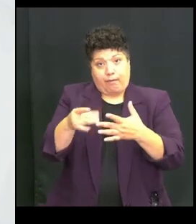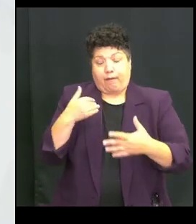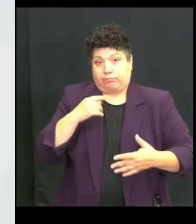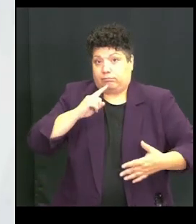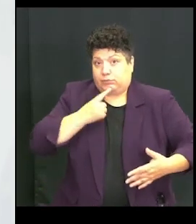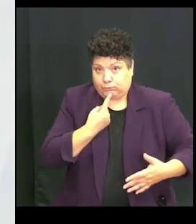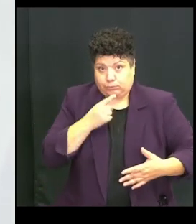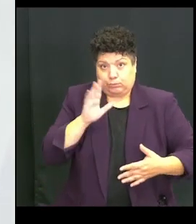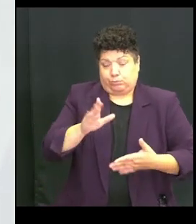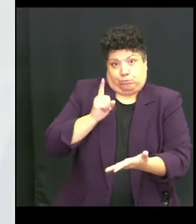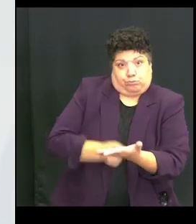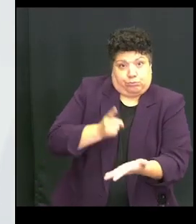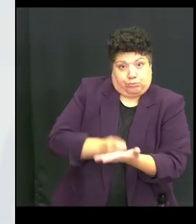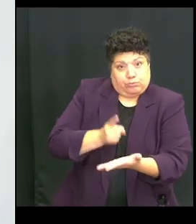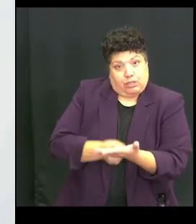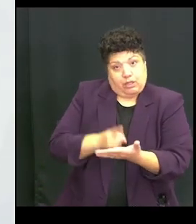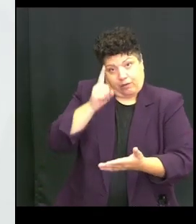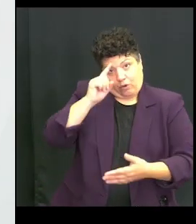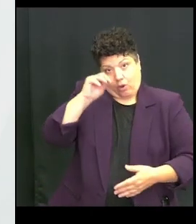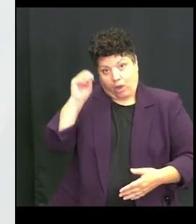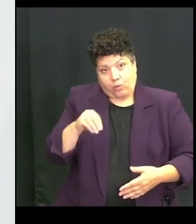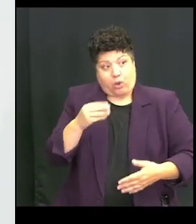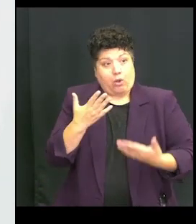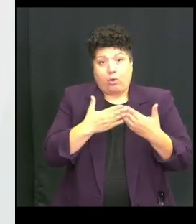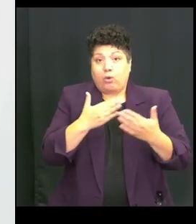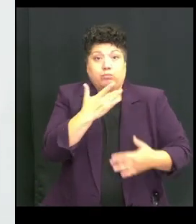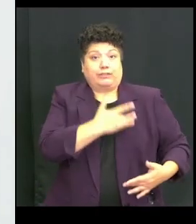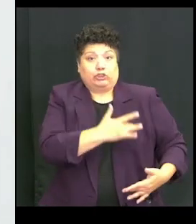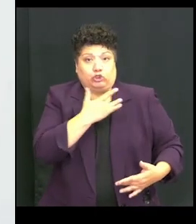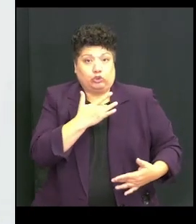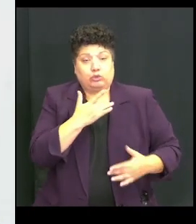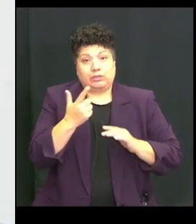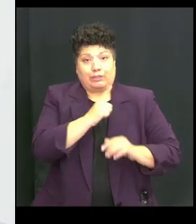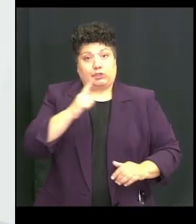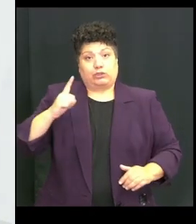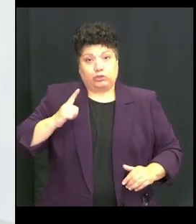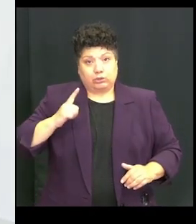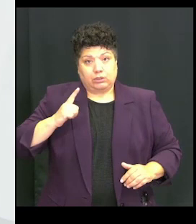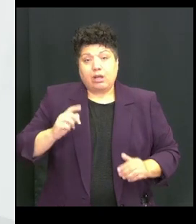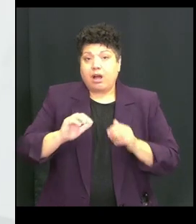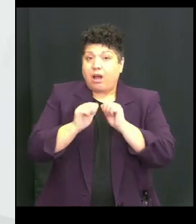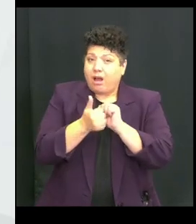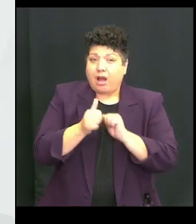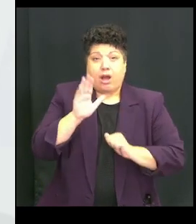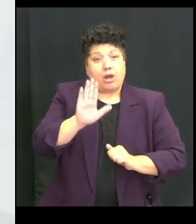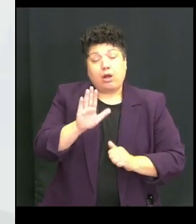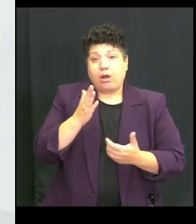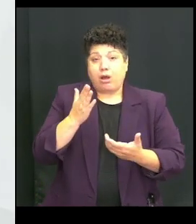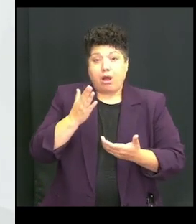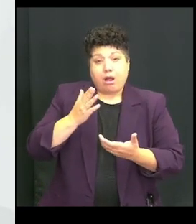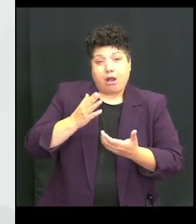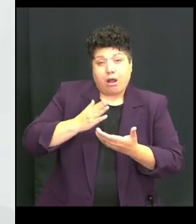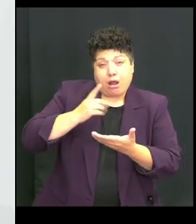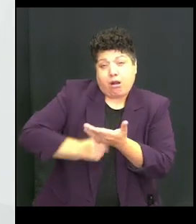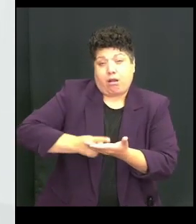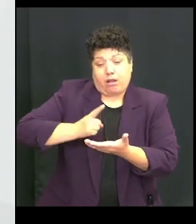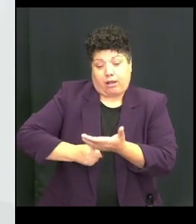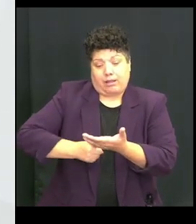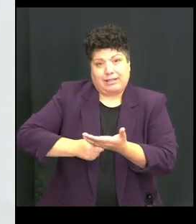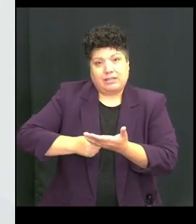and provincial legislatures. I'm not sure what can be done to soften those sorts of tendencies?